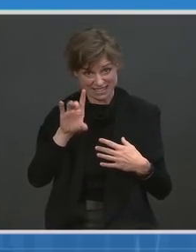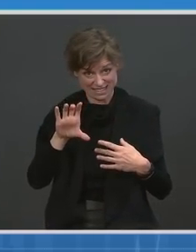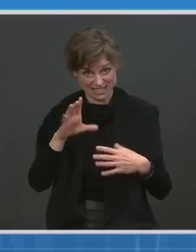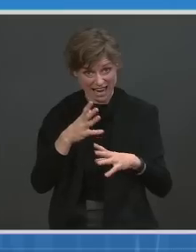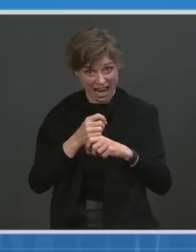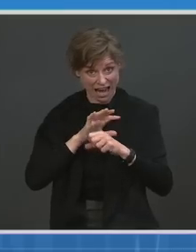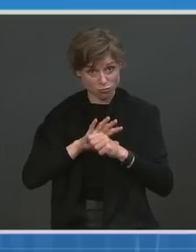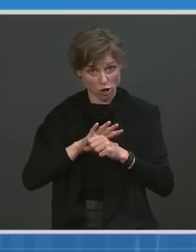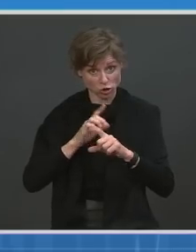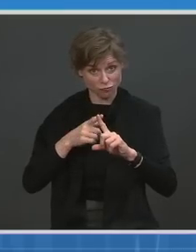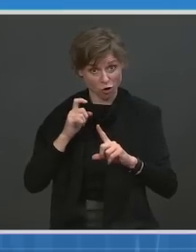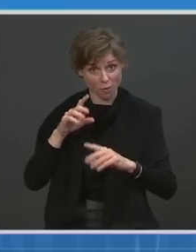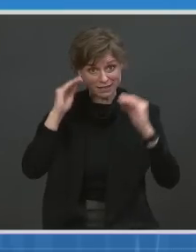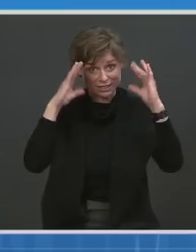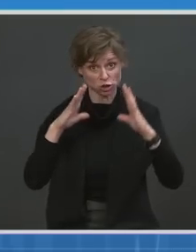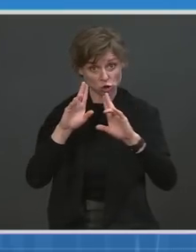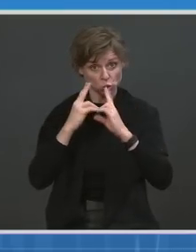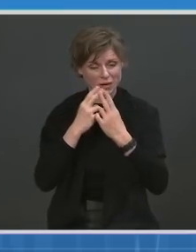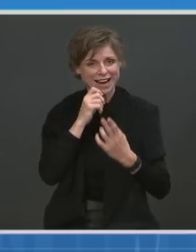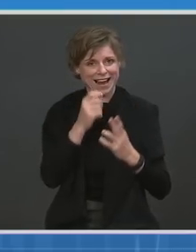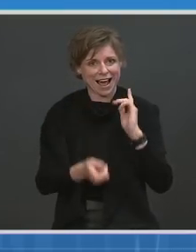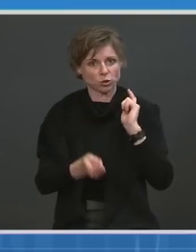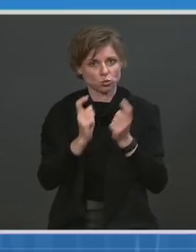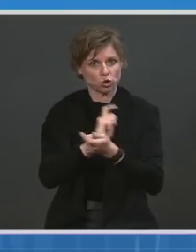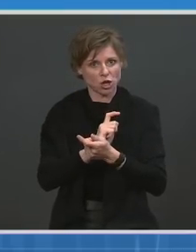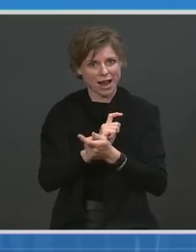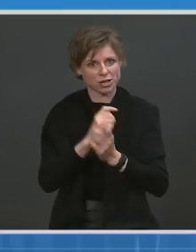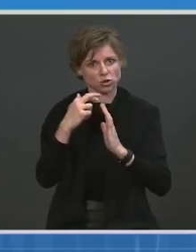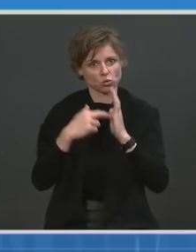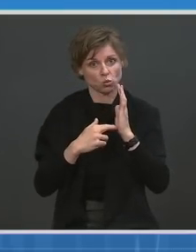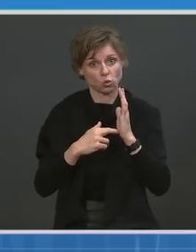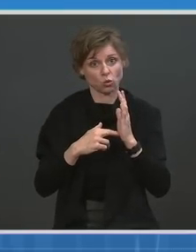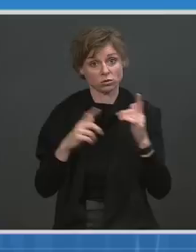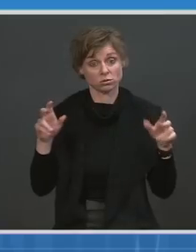not to change this guidance to three feet from six feet in school?